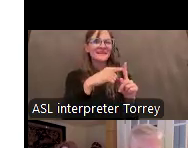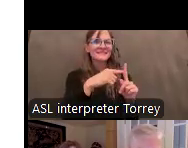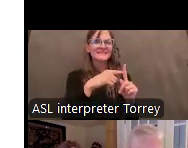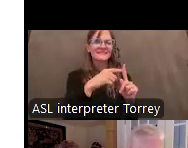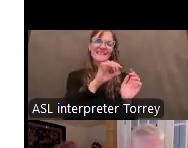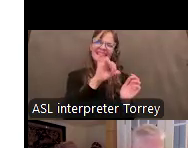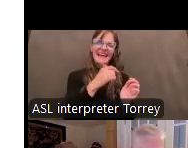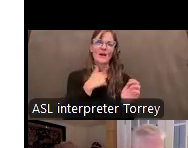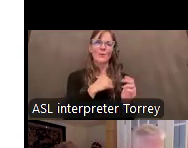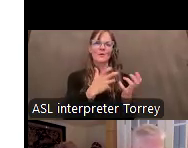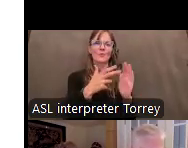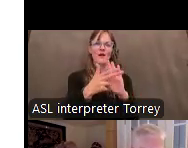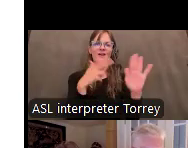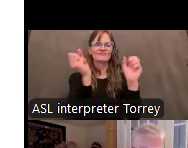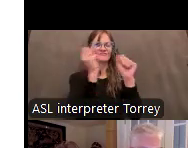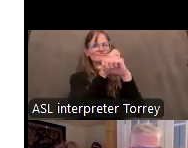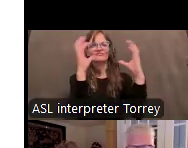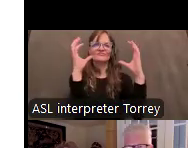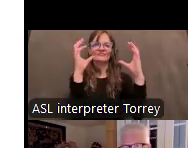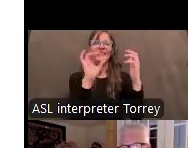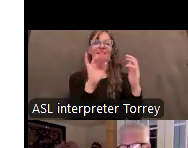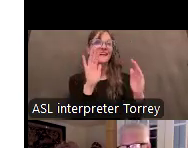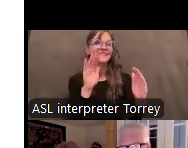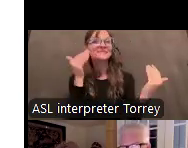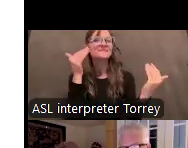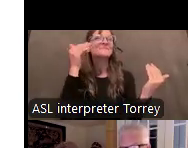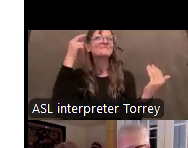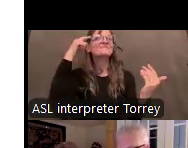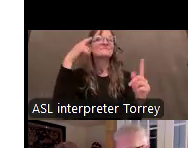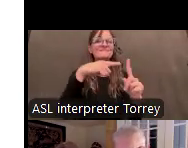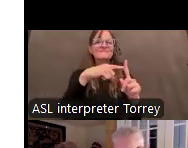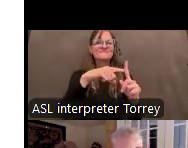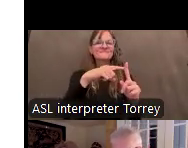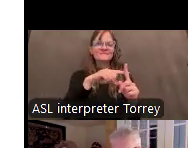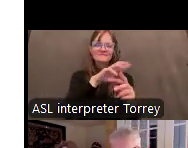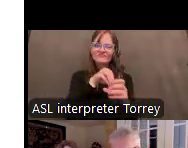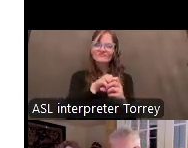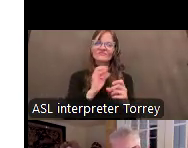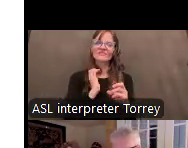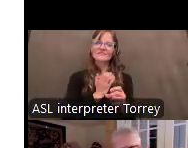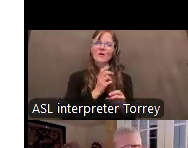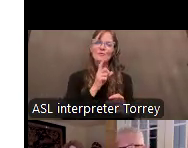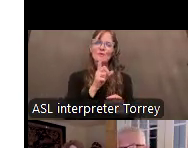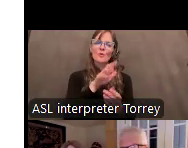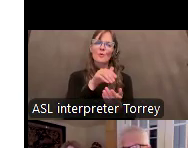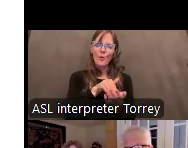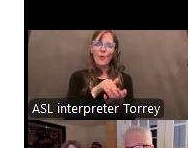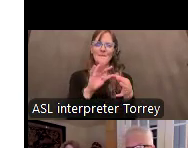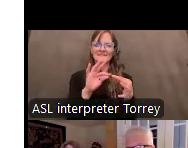which we've been talking to you about with the different brand strengths and so forth. In our view, once all these pieces are put together,